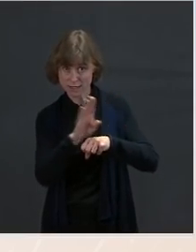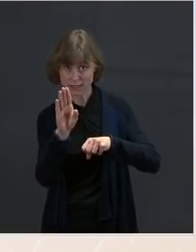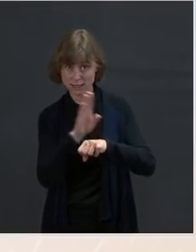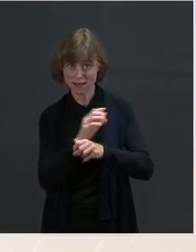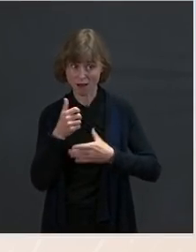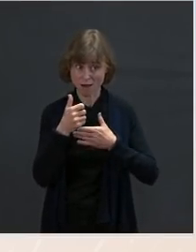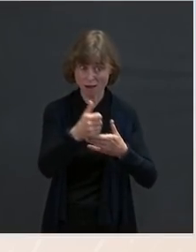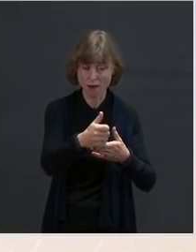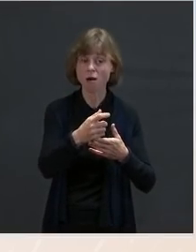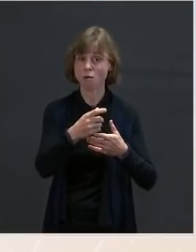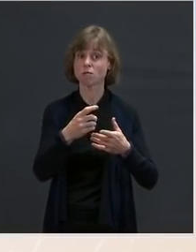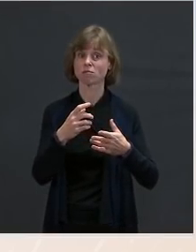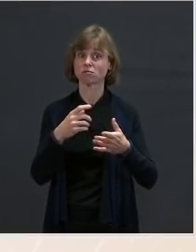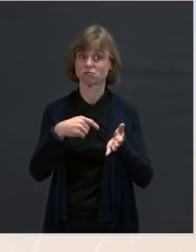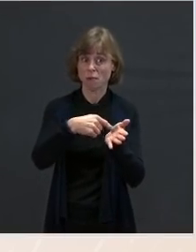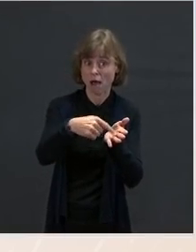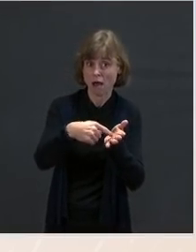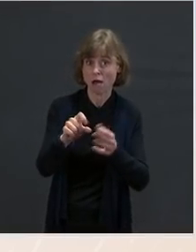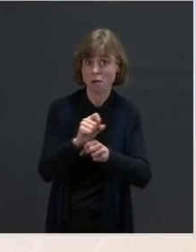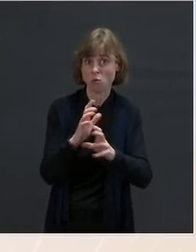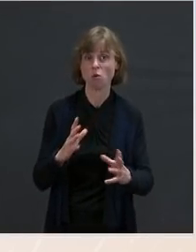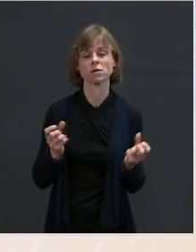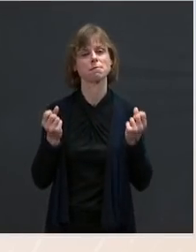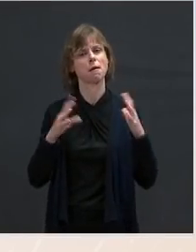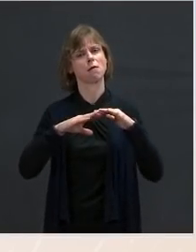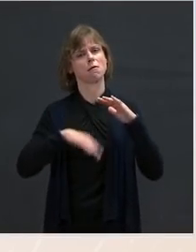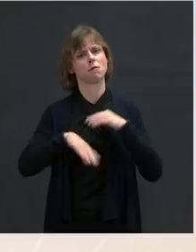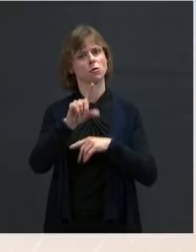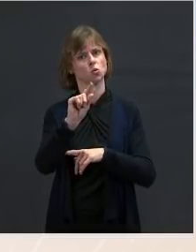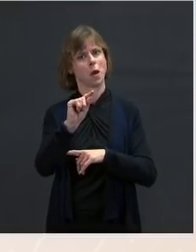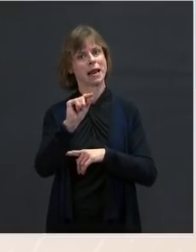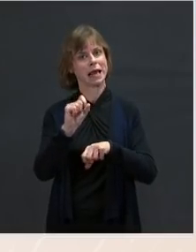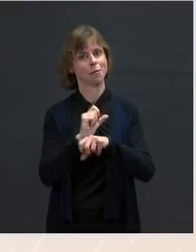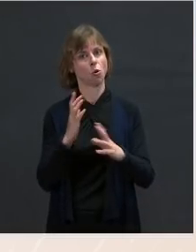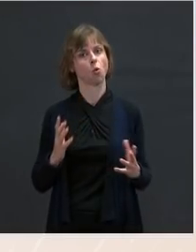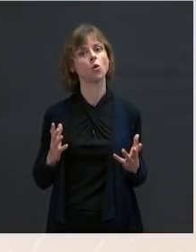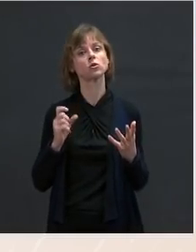have fewer than 20 employees, and a big part of this announcement will apply to those companies.